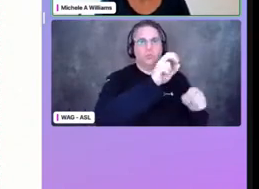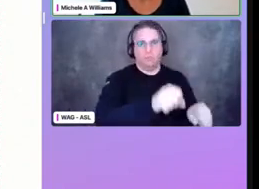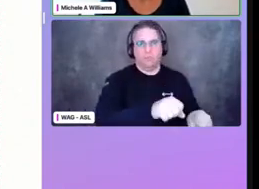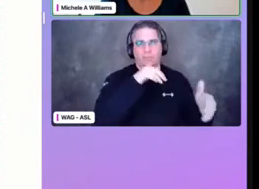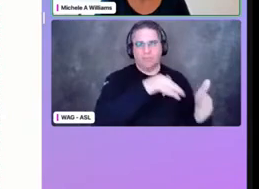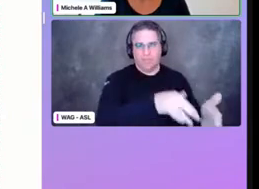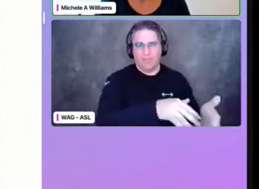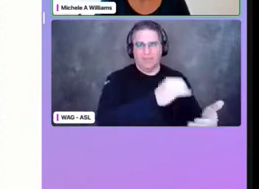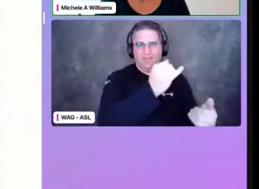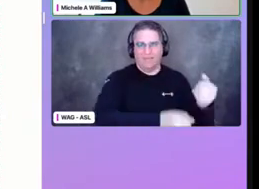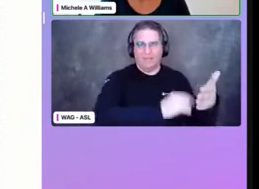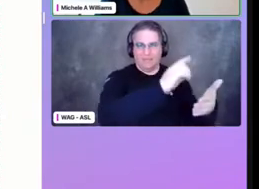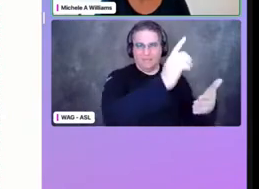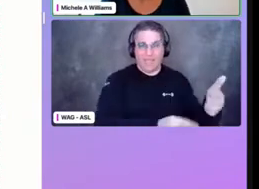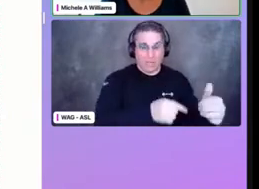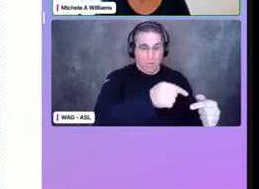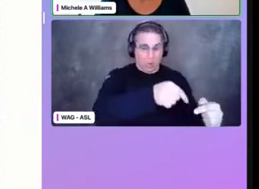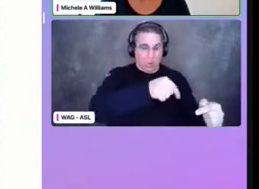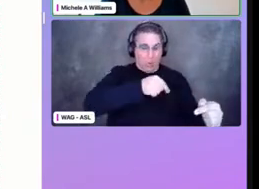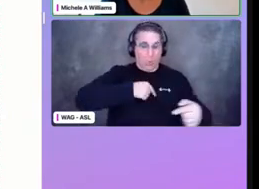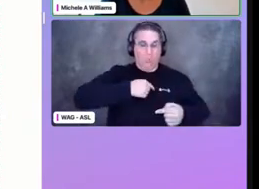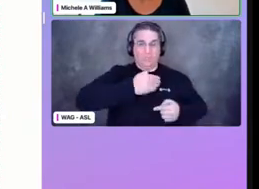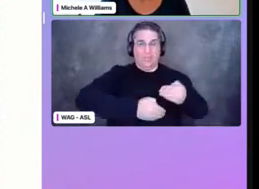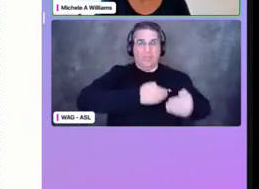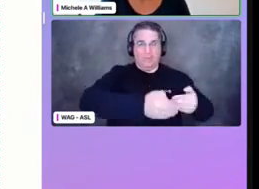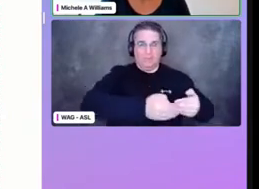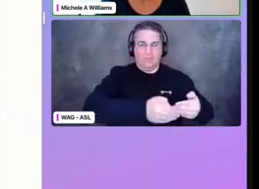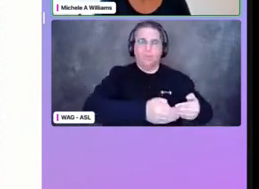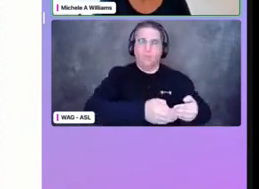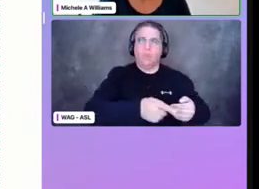steps that occur prior to that phase of getting to design that final that should be